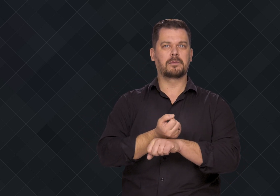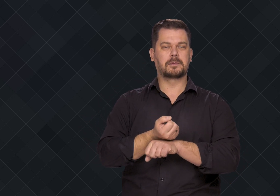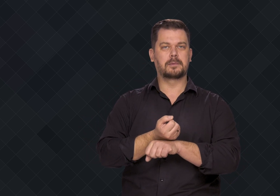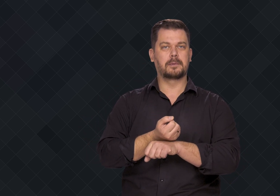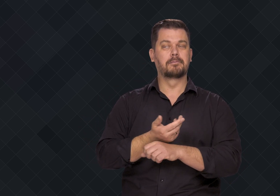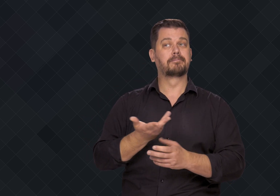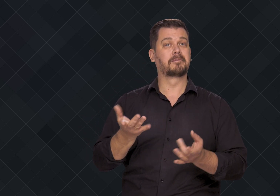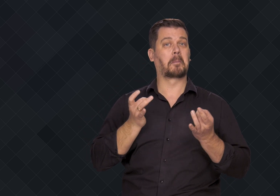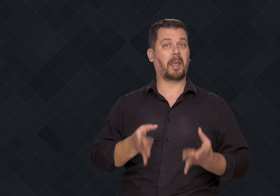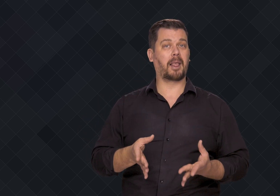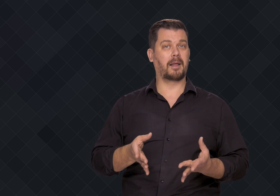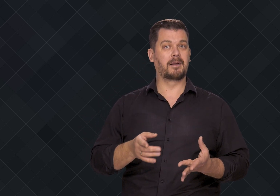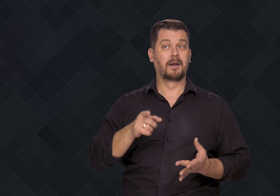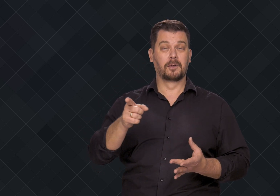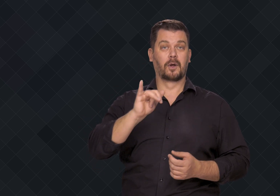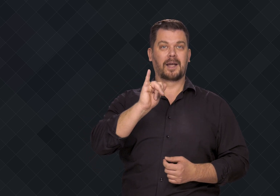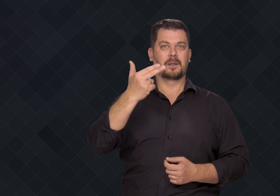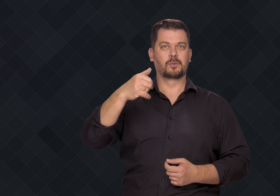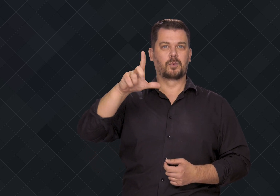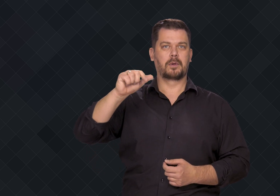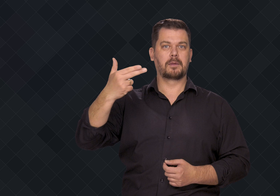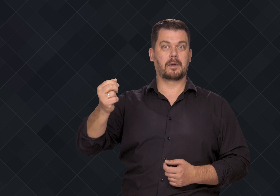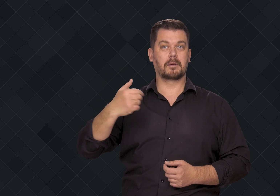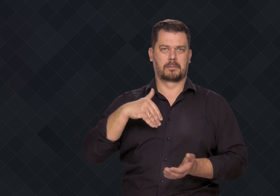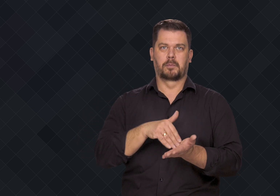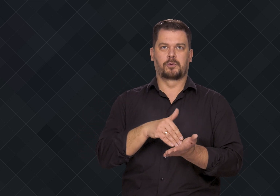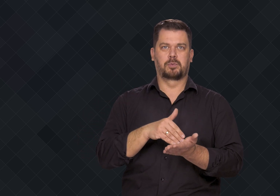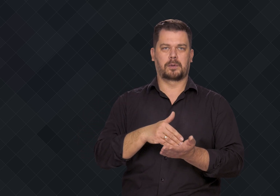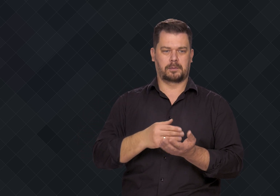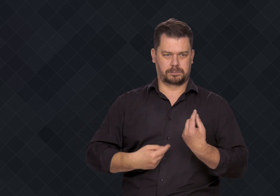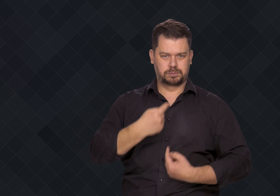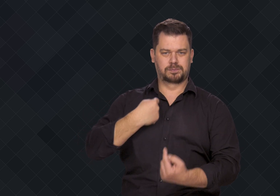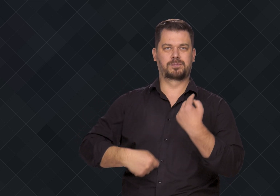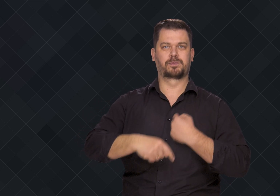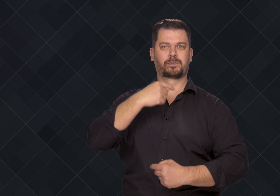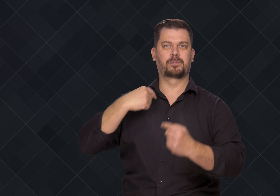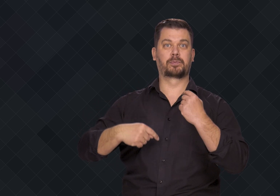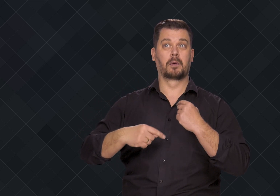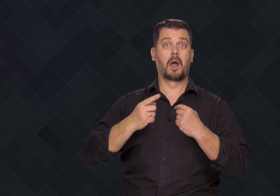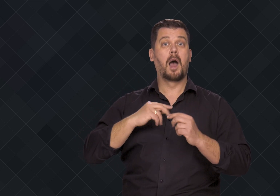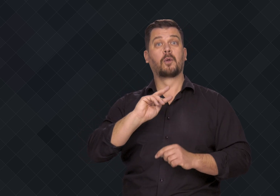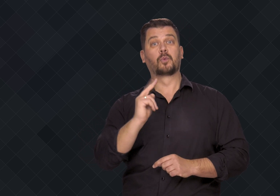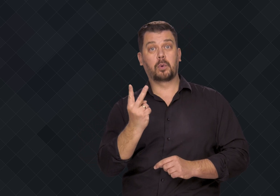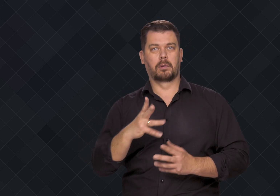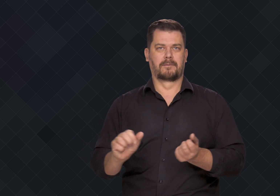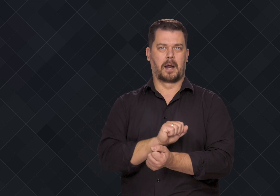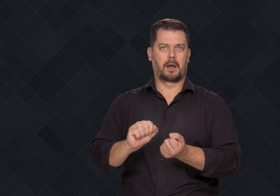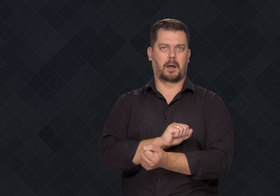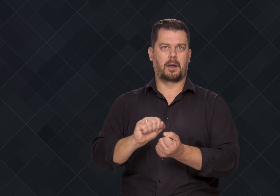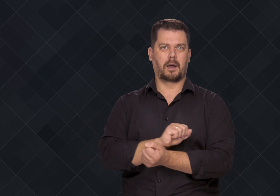So the body produces insulin - because it needs it, while simultaneously starting to fight against it,